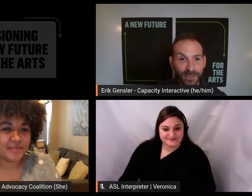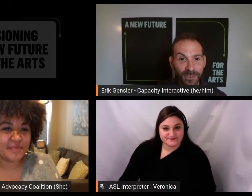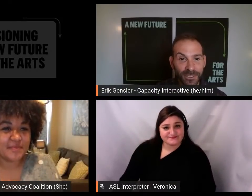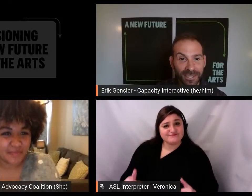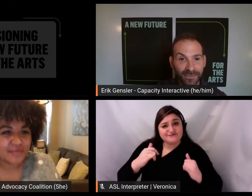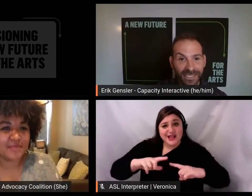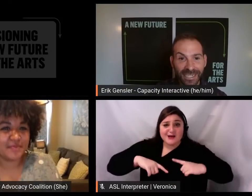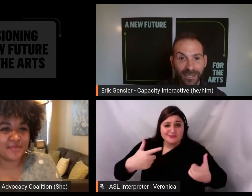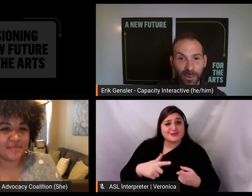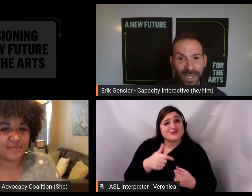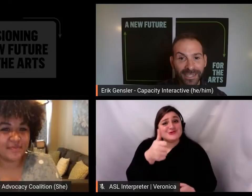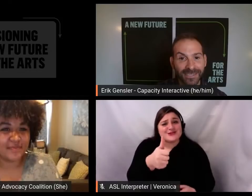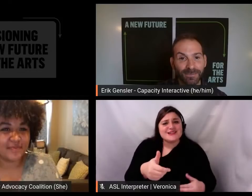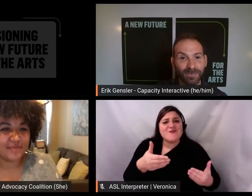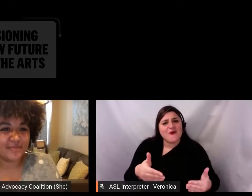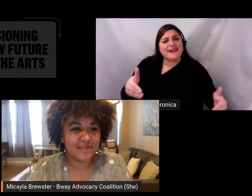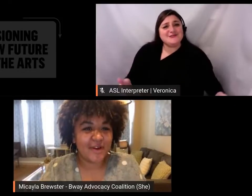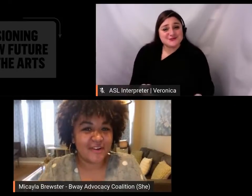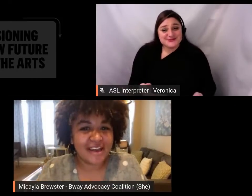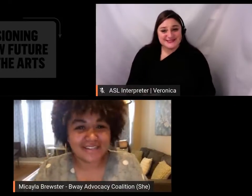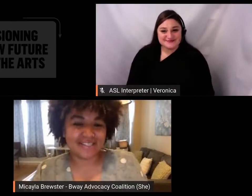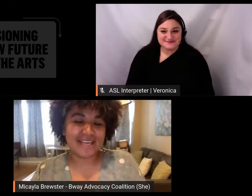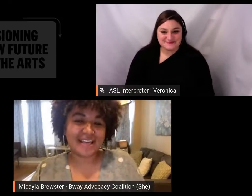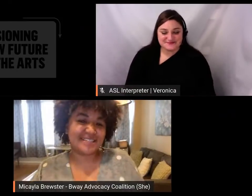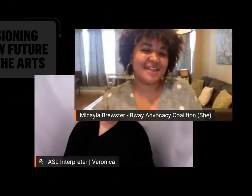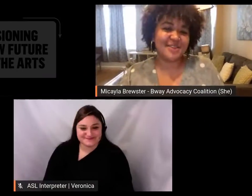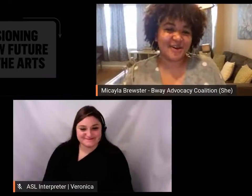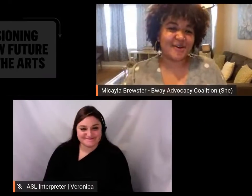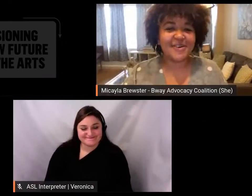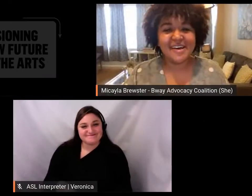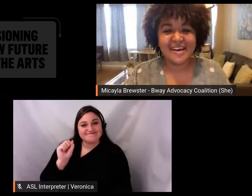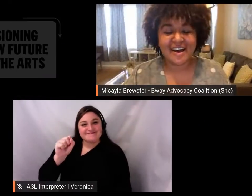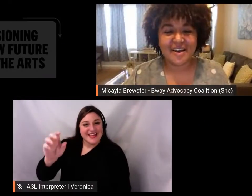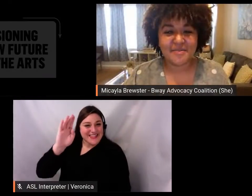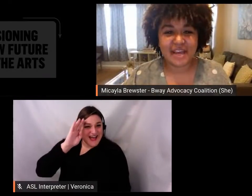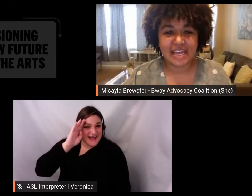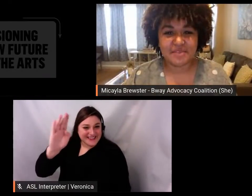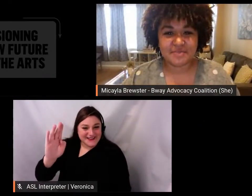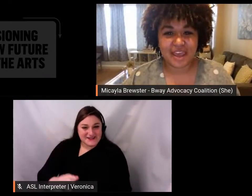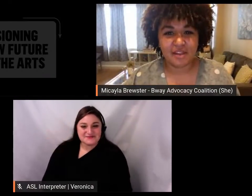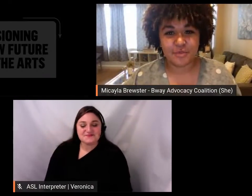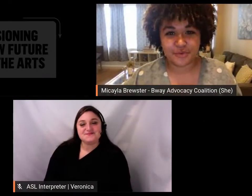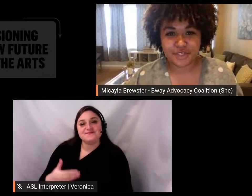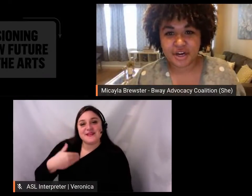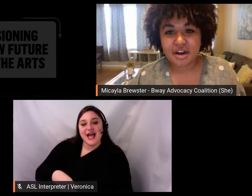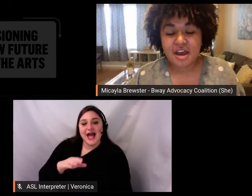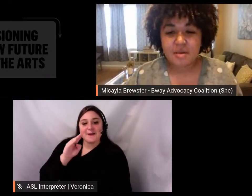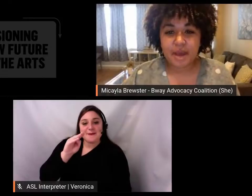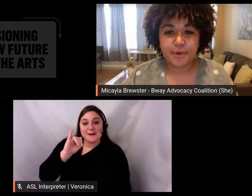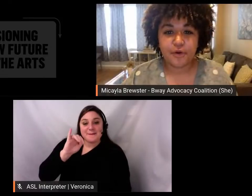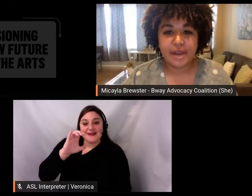Please introduce yourself and take it away! Yes, hello. My name is Micayla Brewster. My pronouns